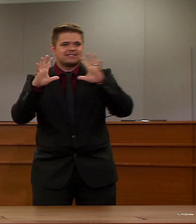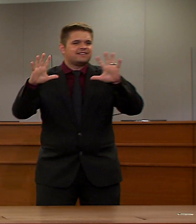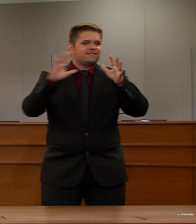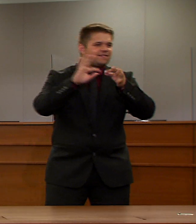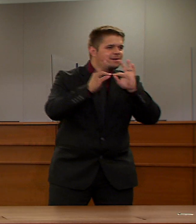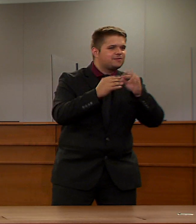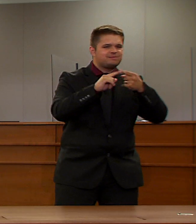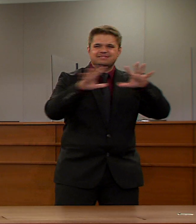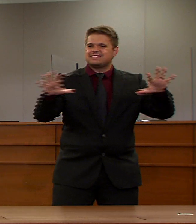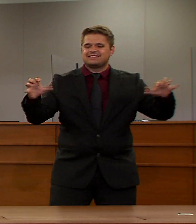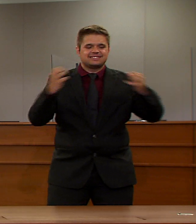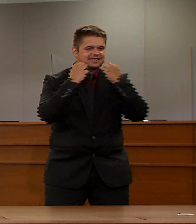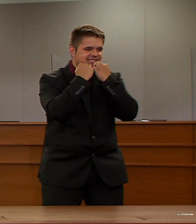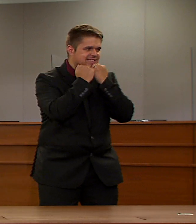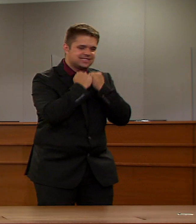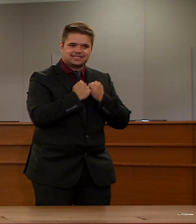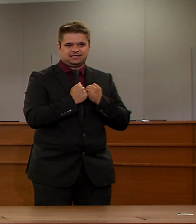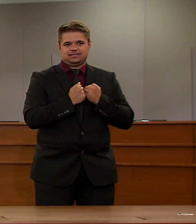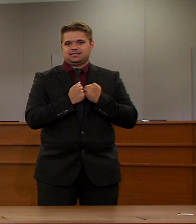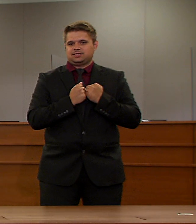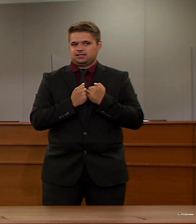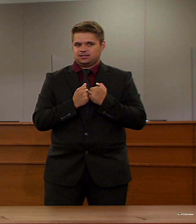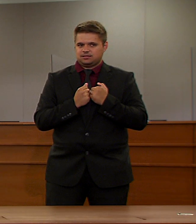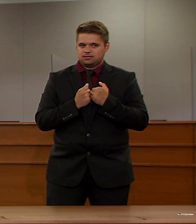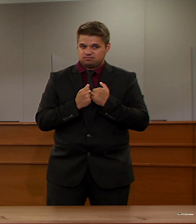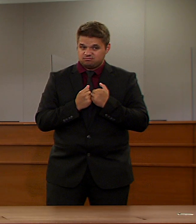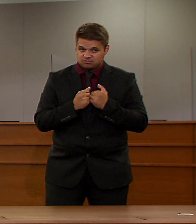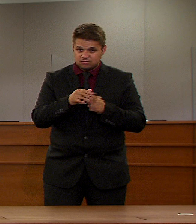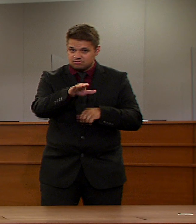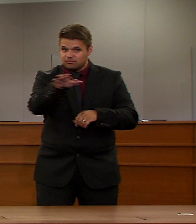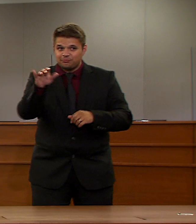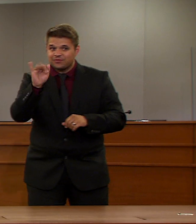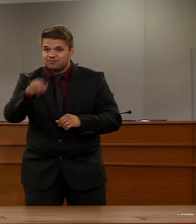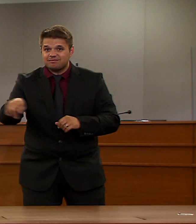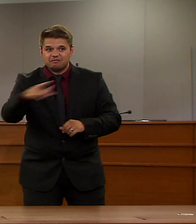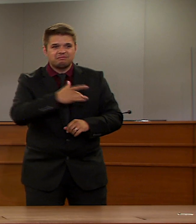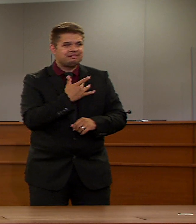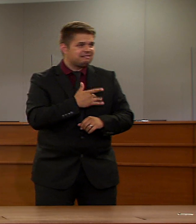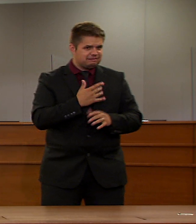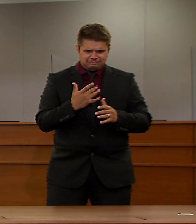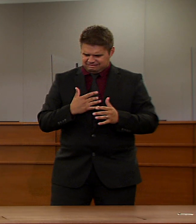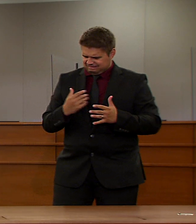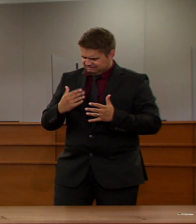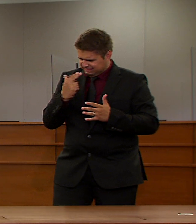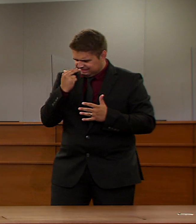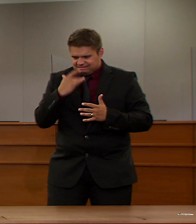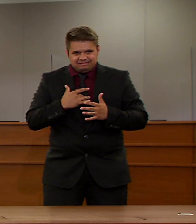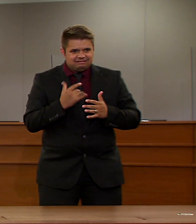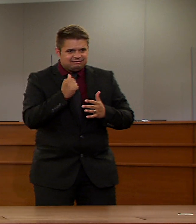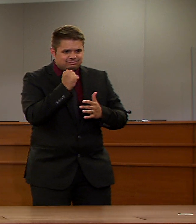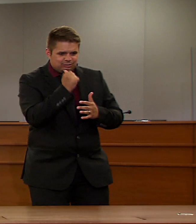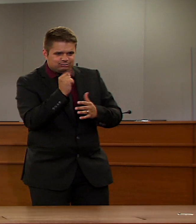If you feel you have symptoms of the virus please get tested and take steps to prevent exposing others.